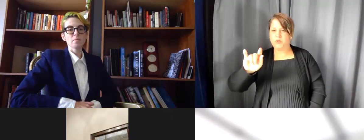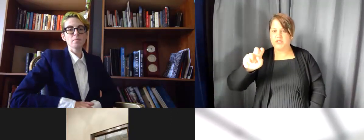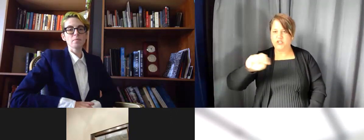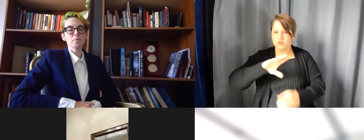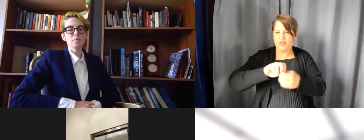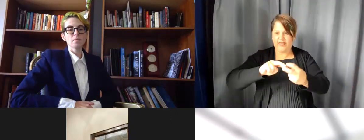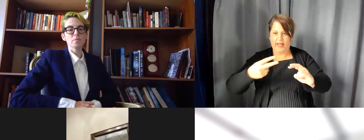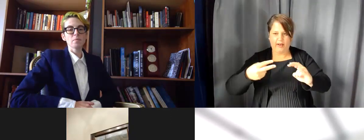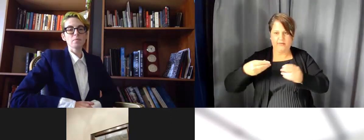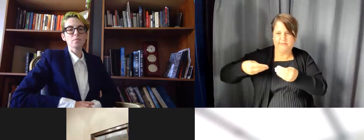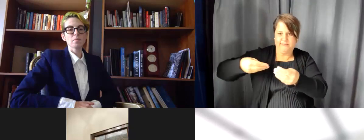Jordan Radford: in diversity it makes